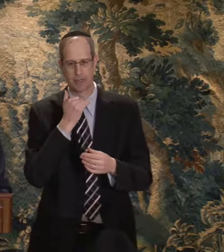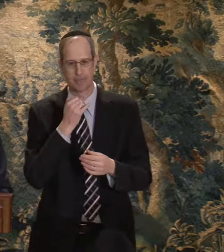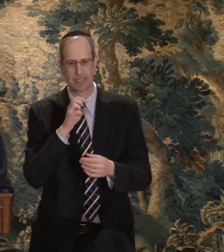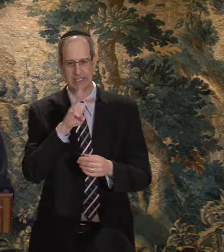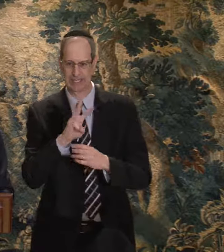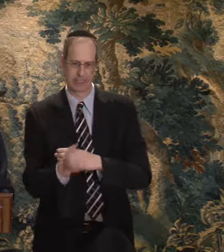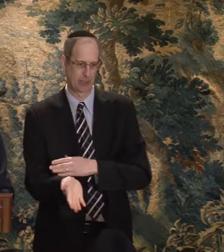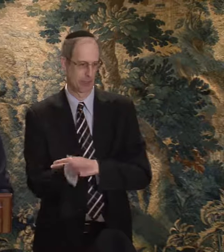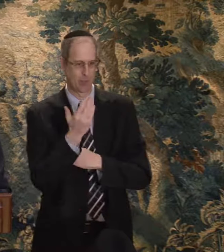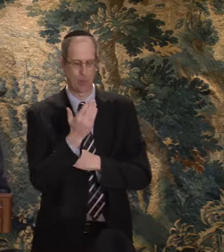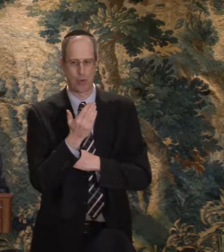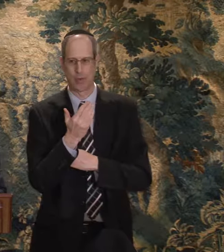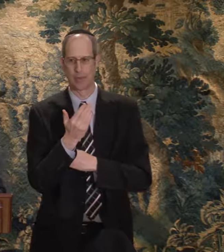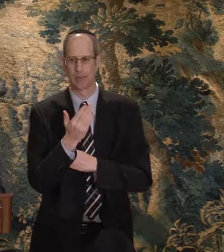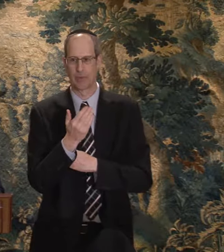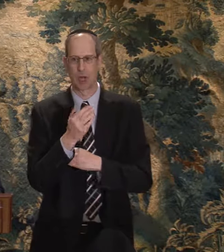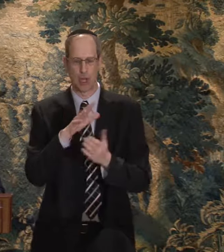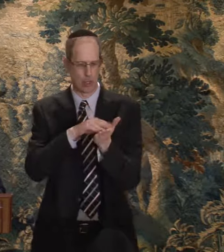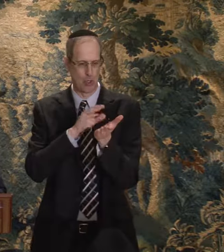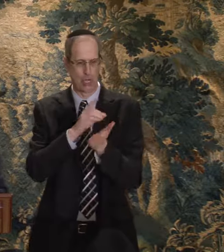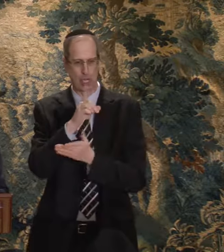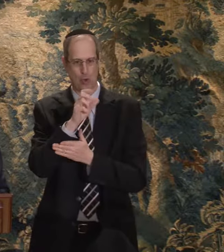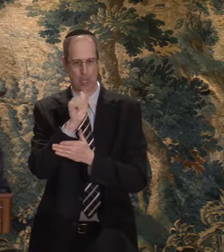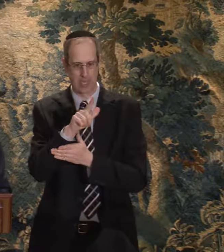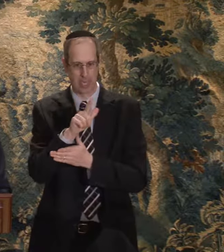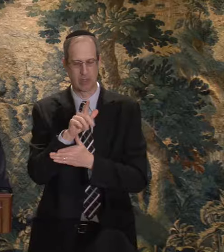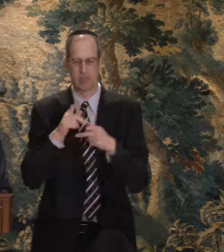the morning and the morning oil he gives me the opportunity